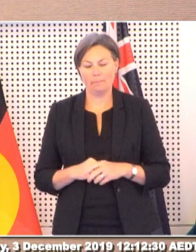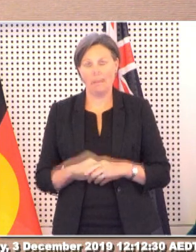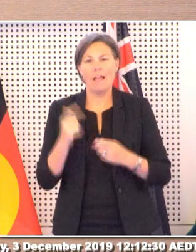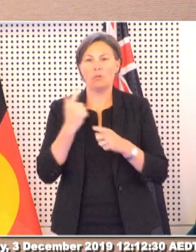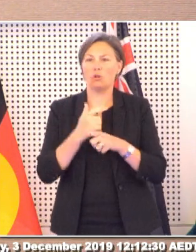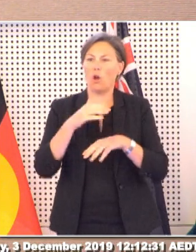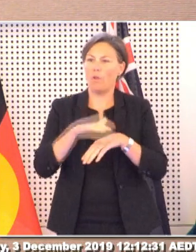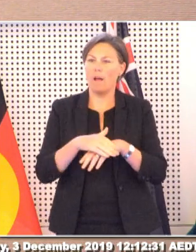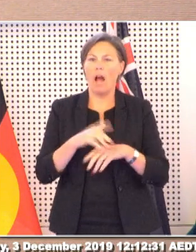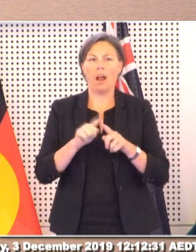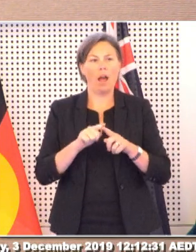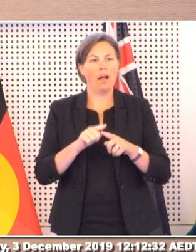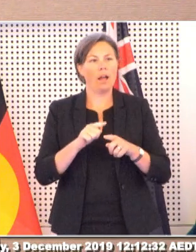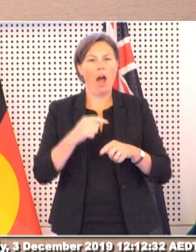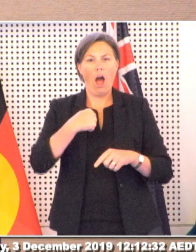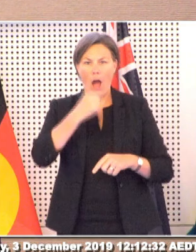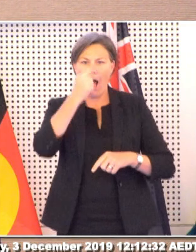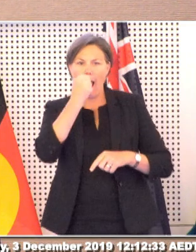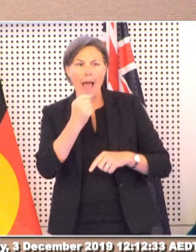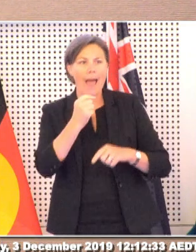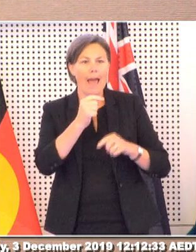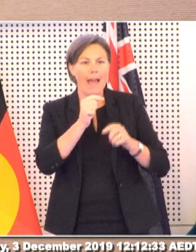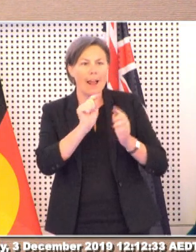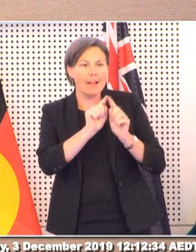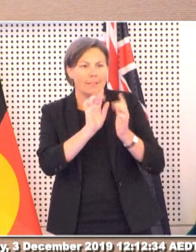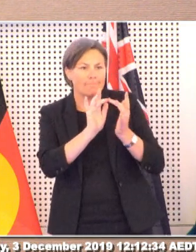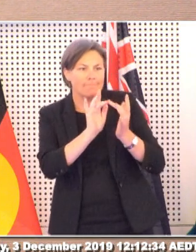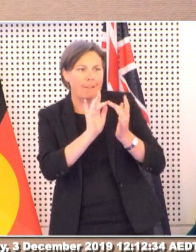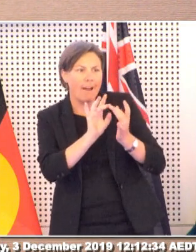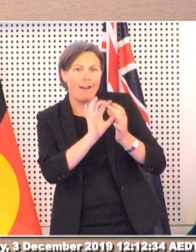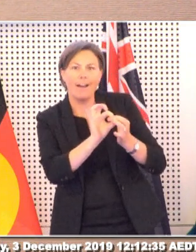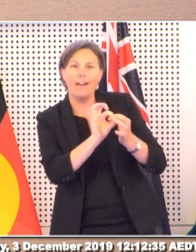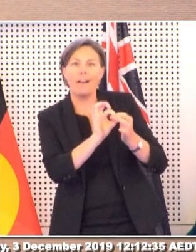connections and some skill development things, and help seeking things.